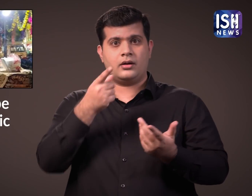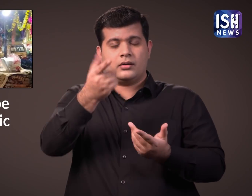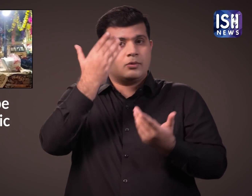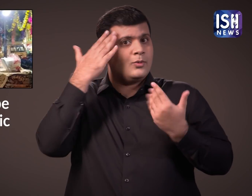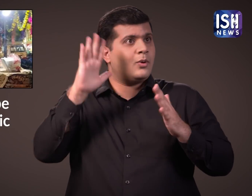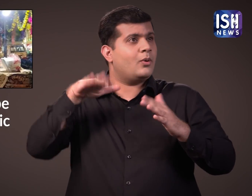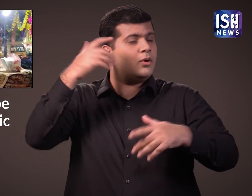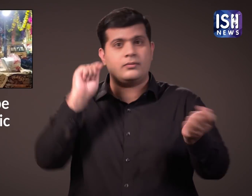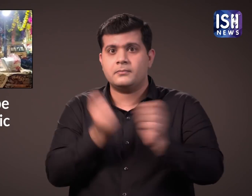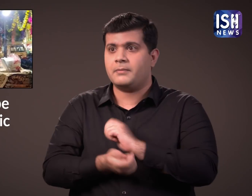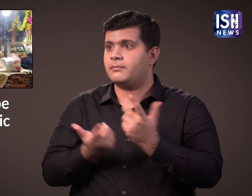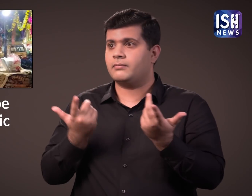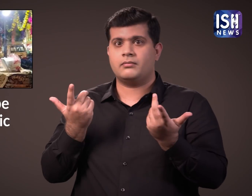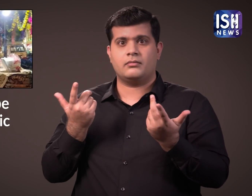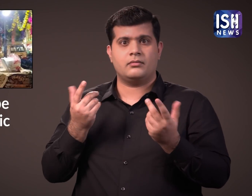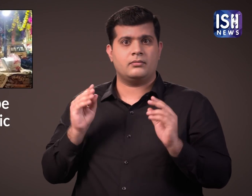This shows that anything can happen in the future.